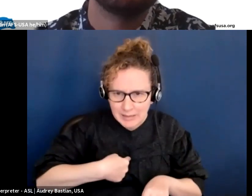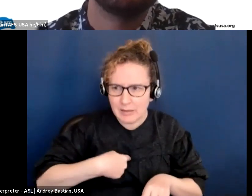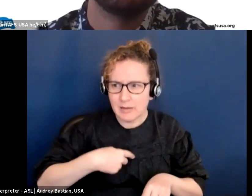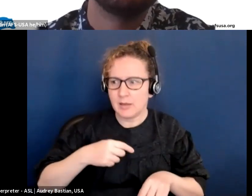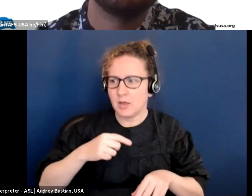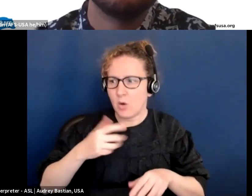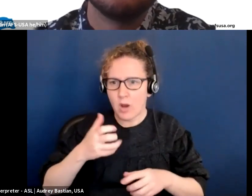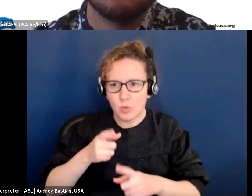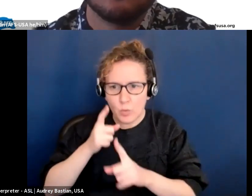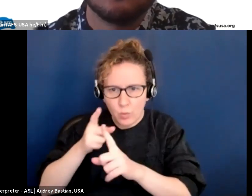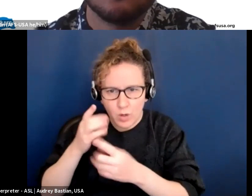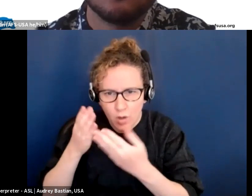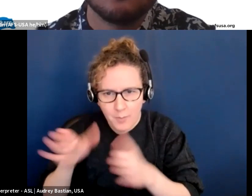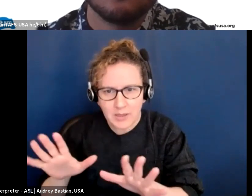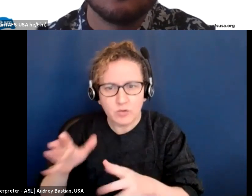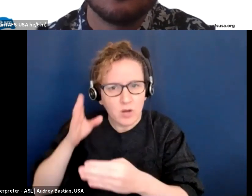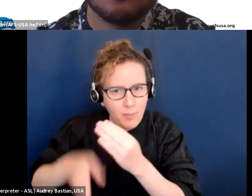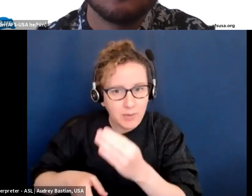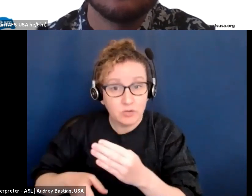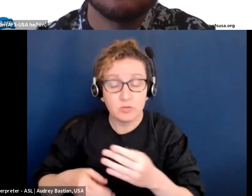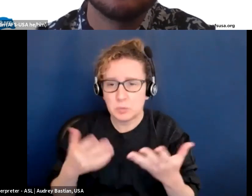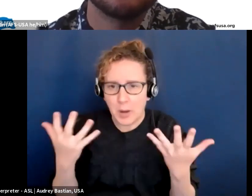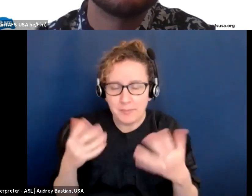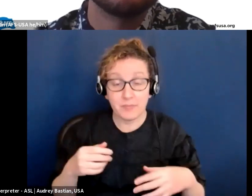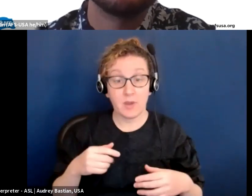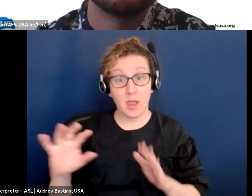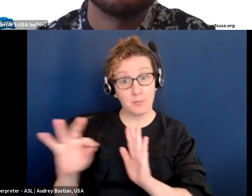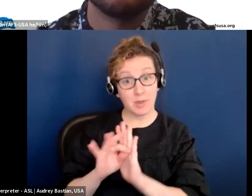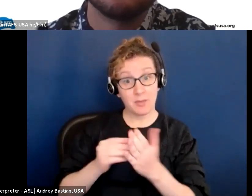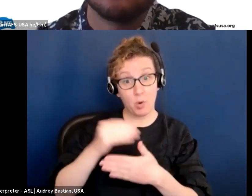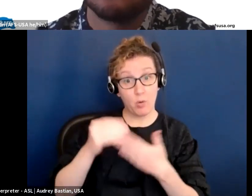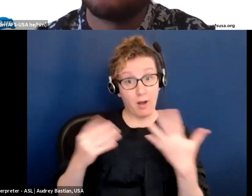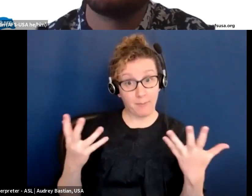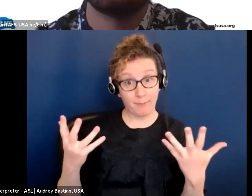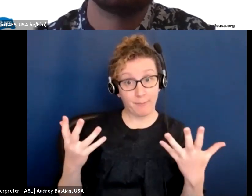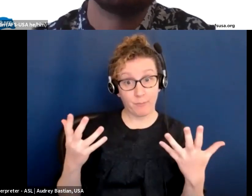I picked the program I did because it was Germany, at the time, when I studied abroad,